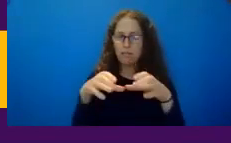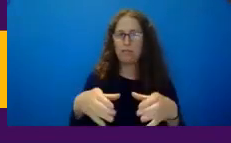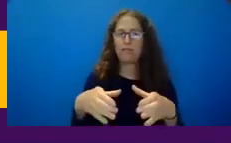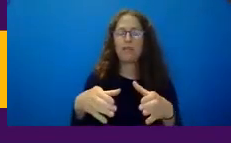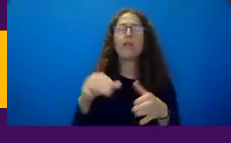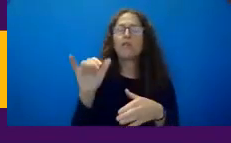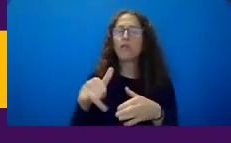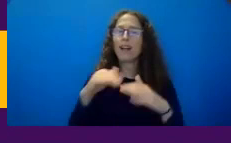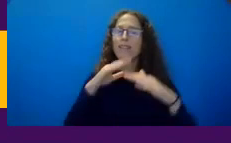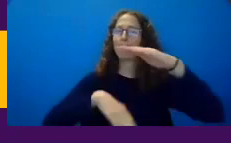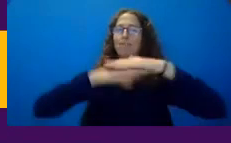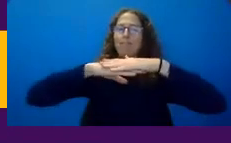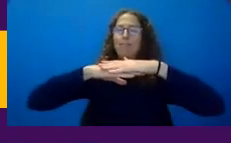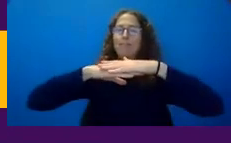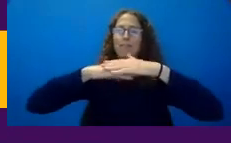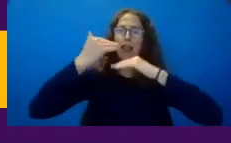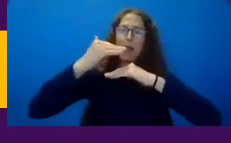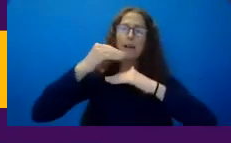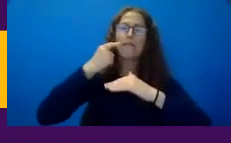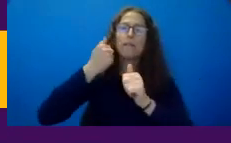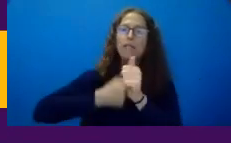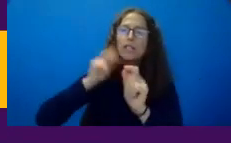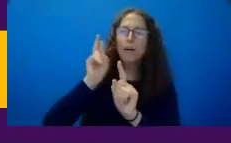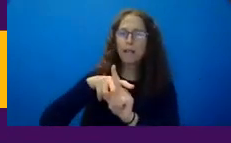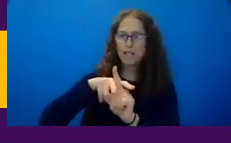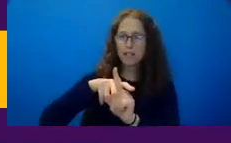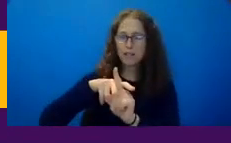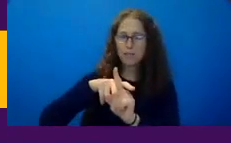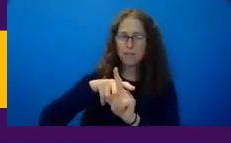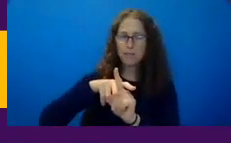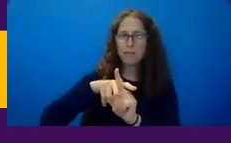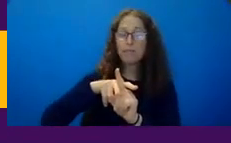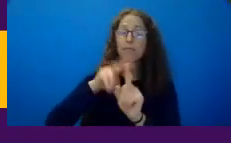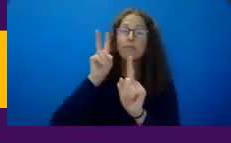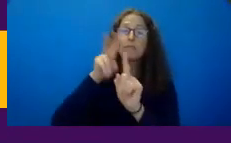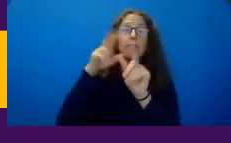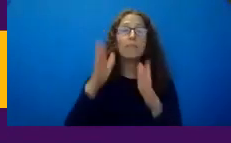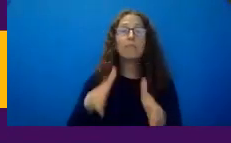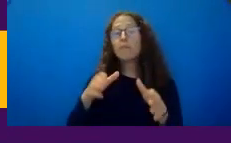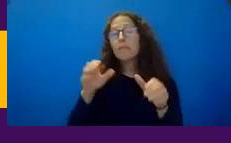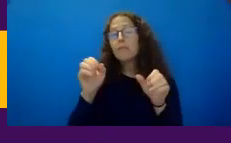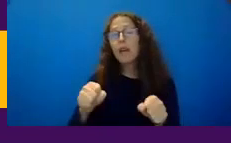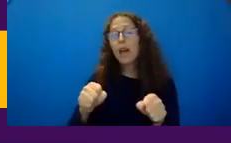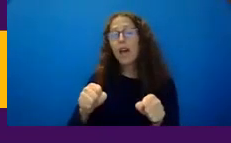APPLICANTS MAY APPLY FOR FUNDING TOTAL OF JUST OVER $ 100,000 FOR THE PROGRAM TIME PERIOD. THAT IS SORT OF THE